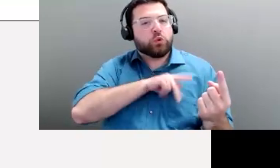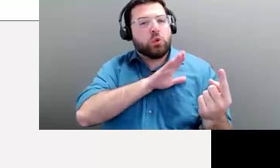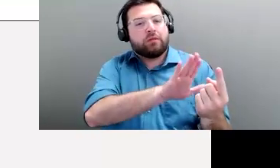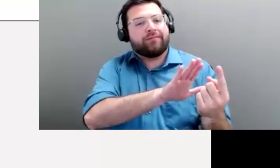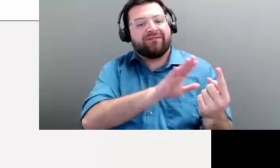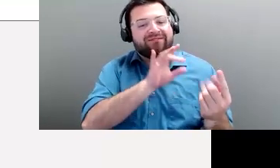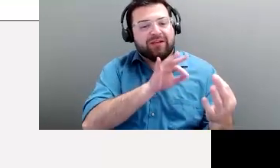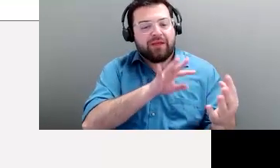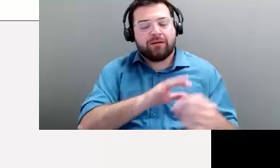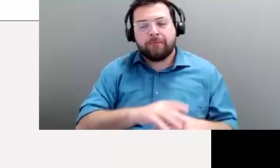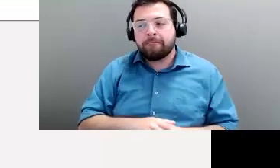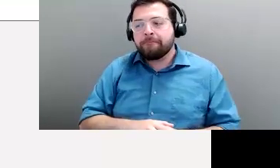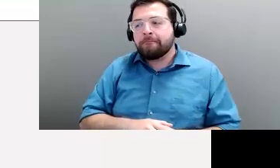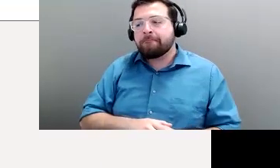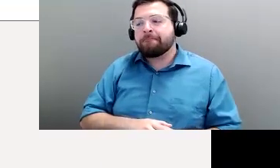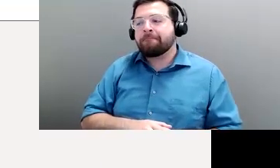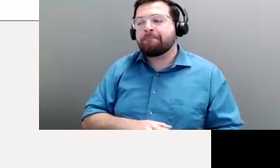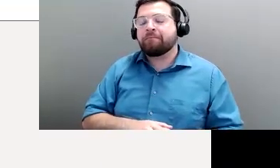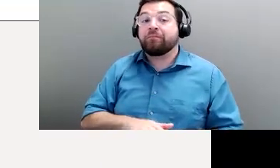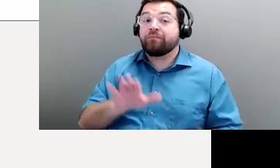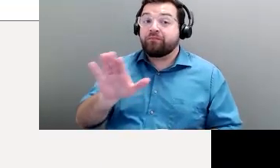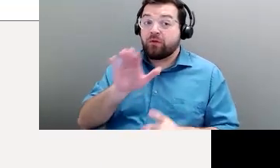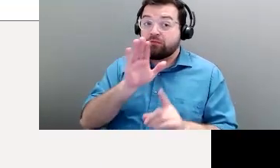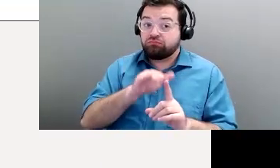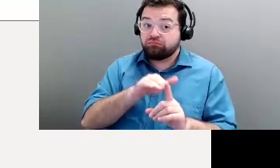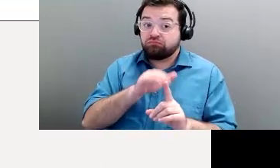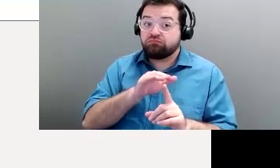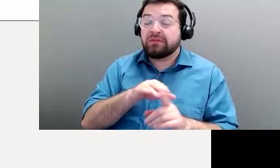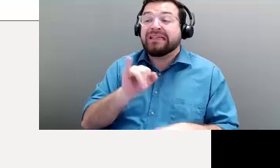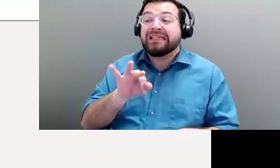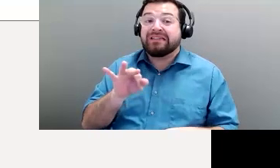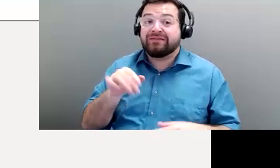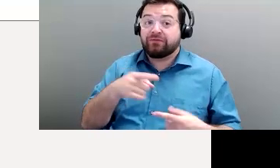As a reminder though, if you do want to use the rubric